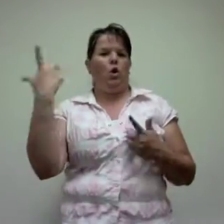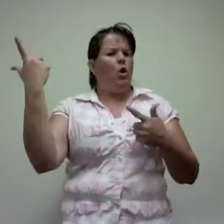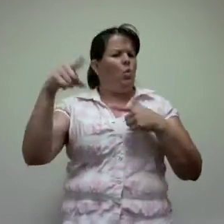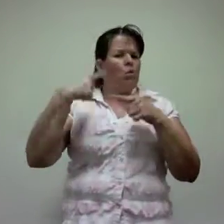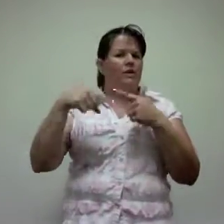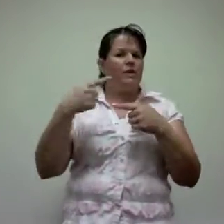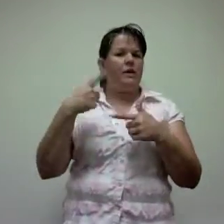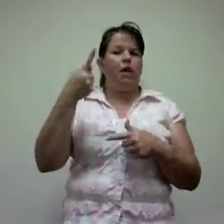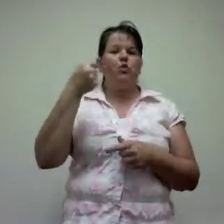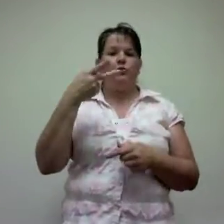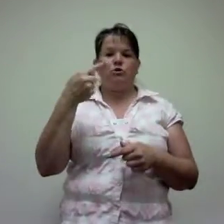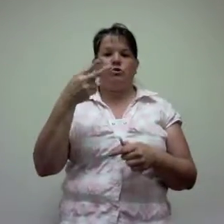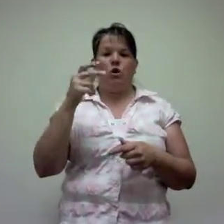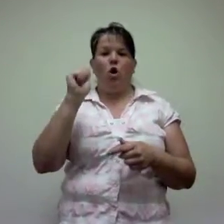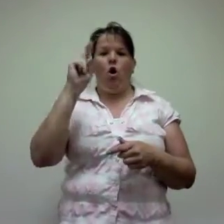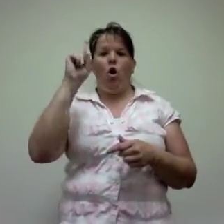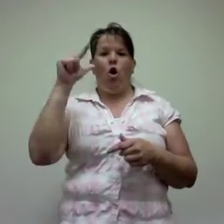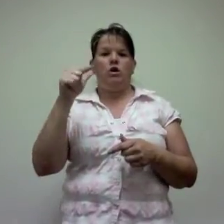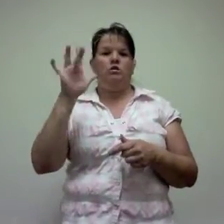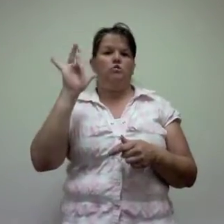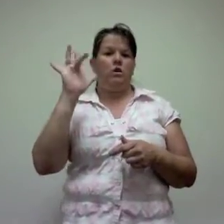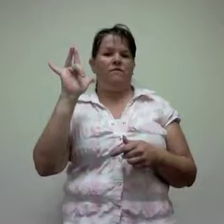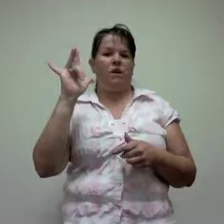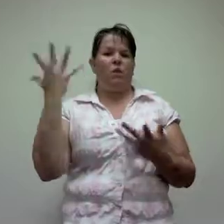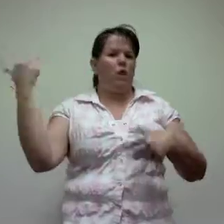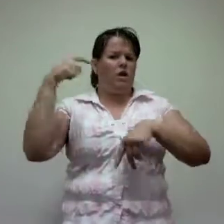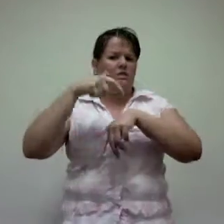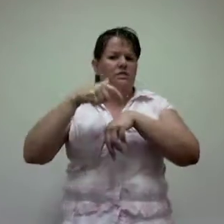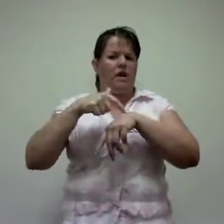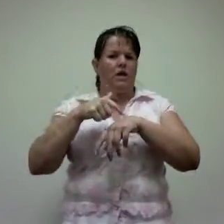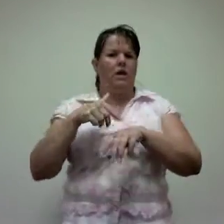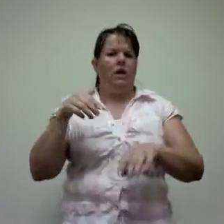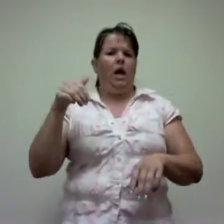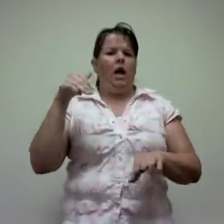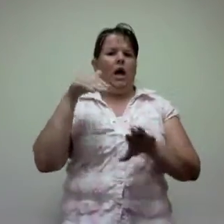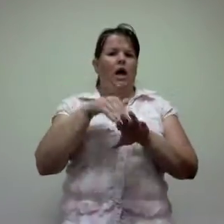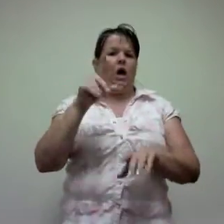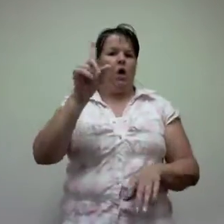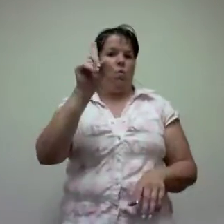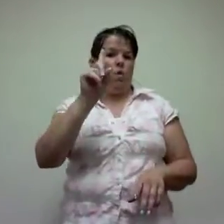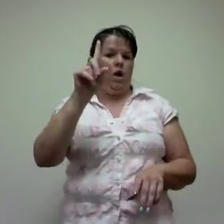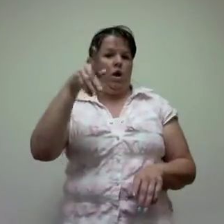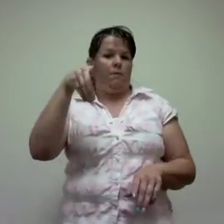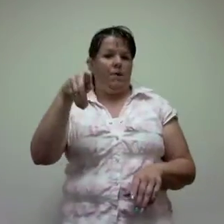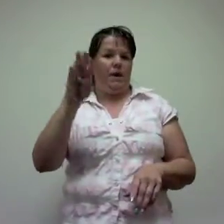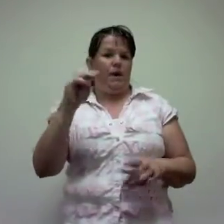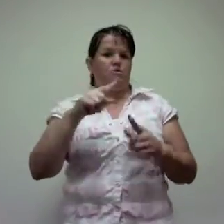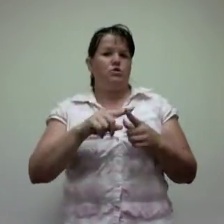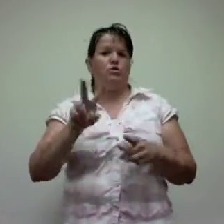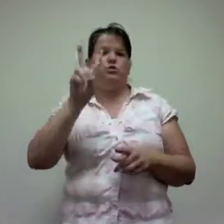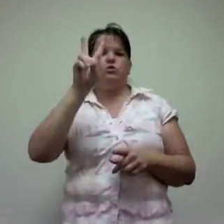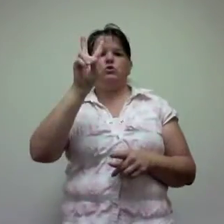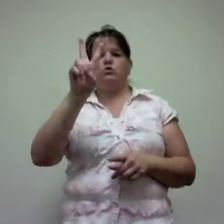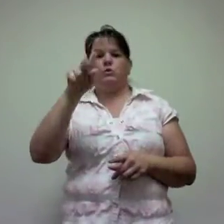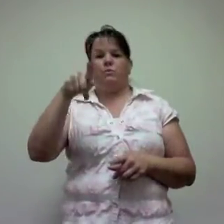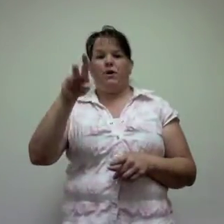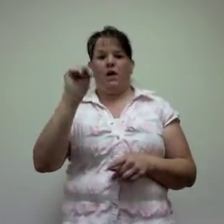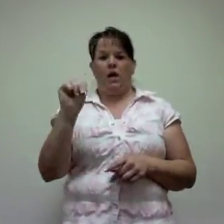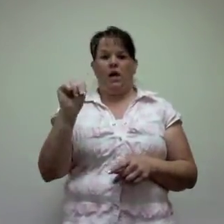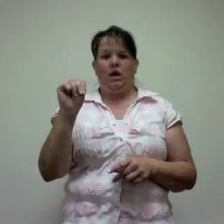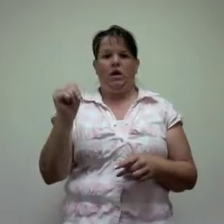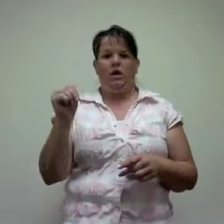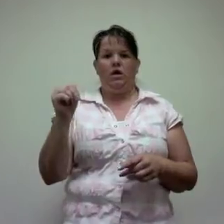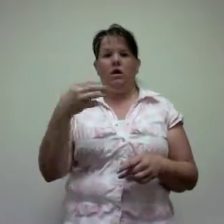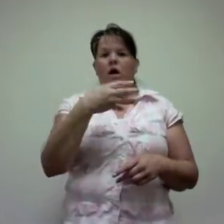When? It will be on Thursday, August 25, 2016 at 1:00 pm to 2:00 pm.